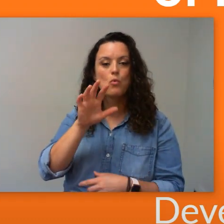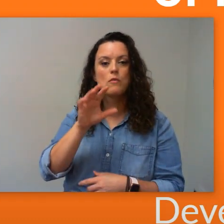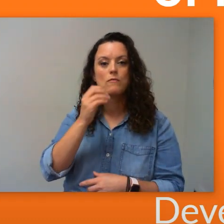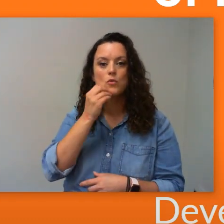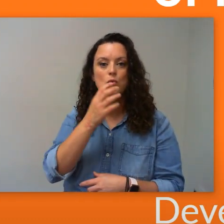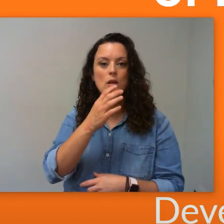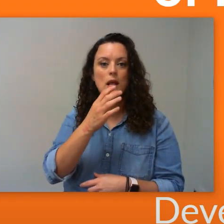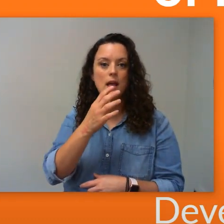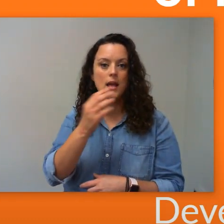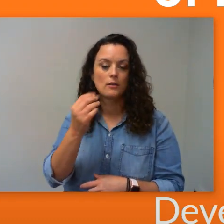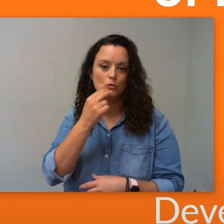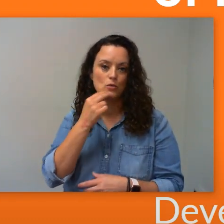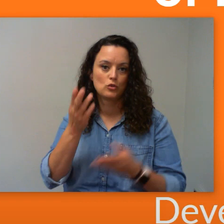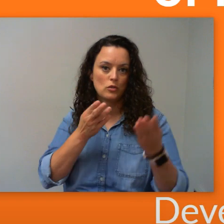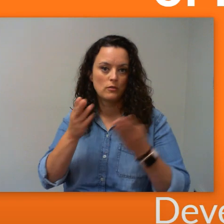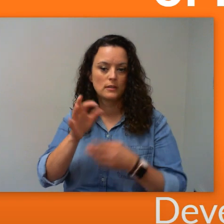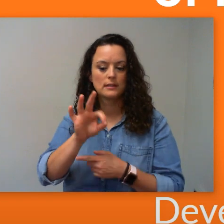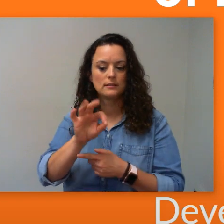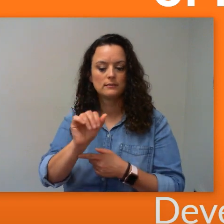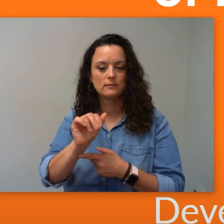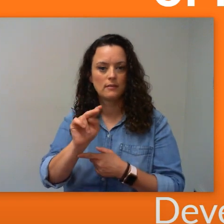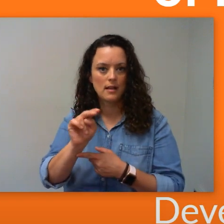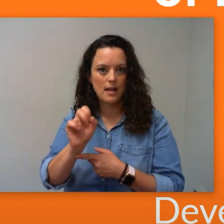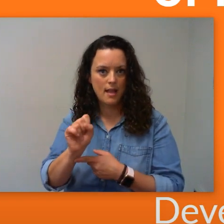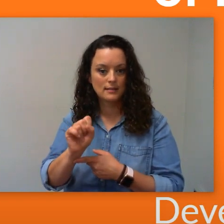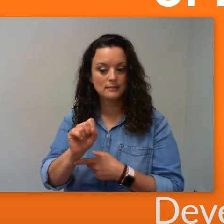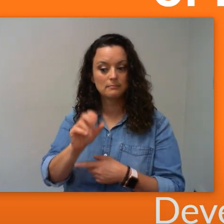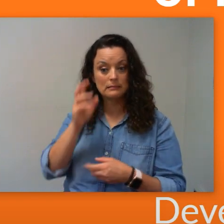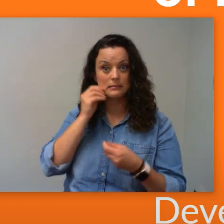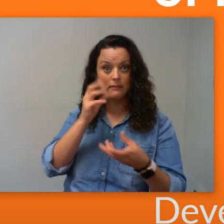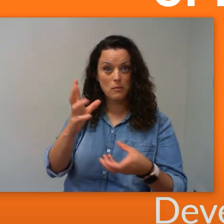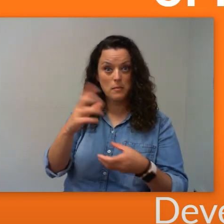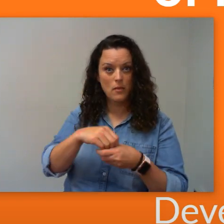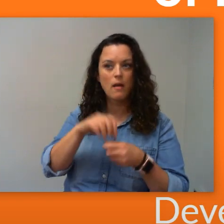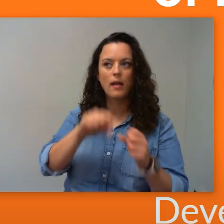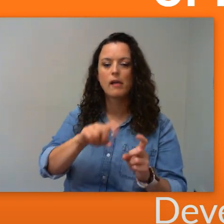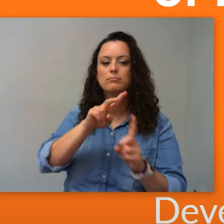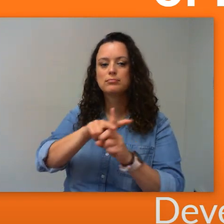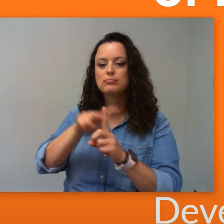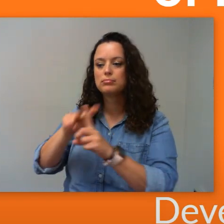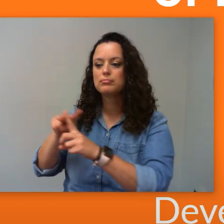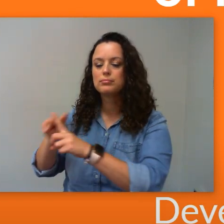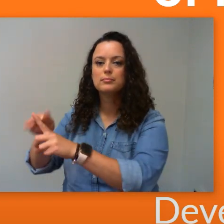food and nutrition services but the information can be used in a variety of settings